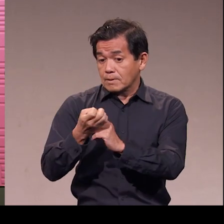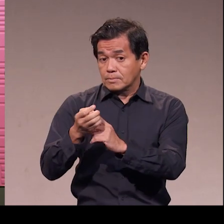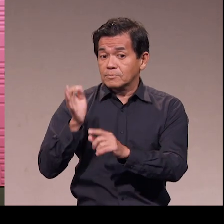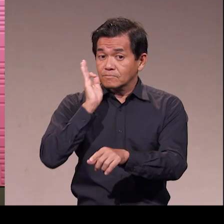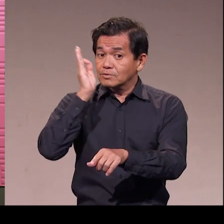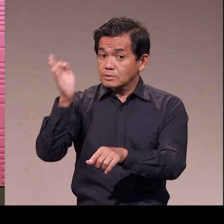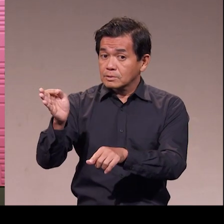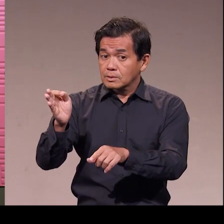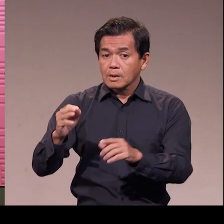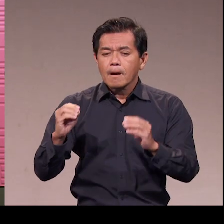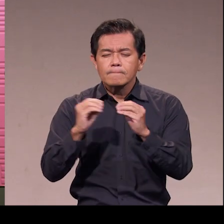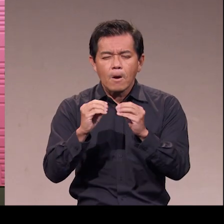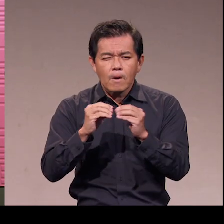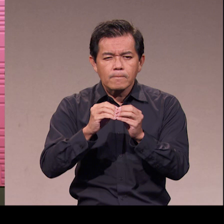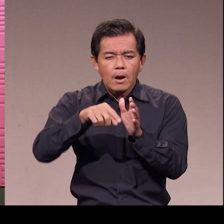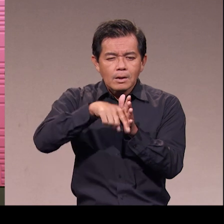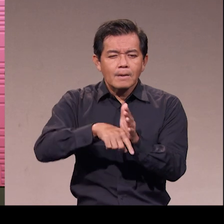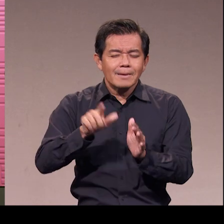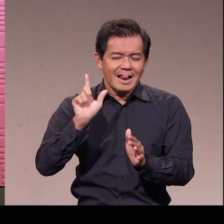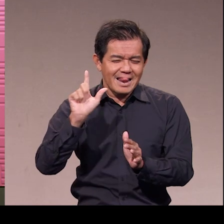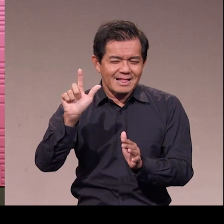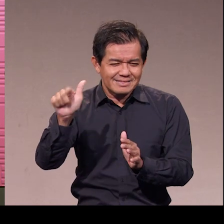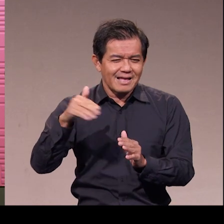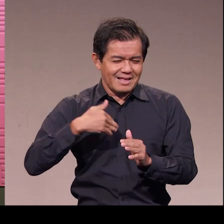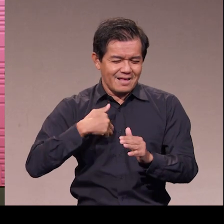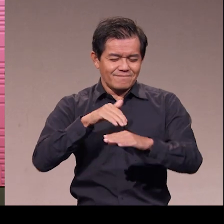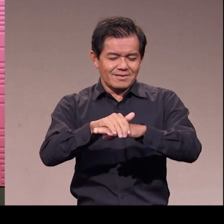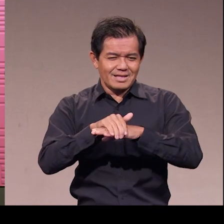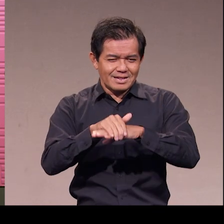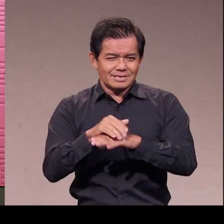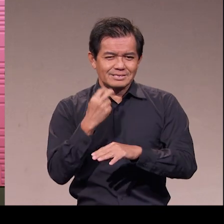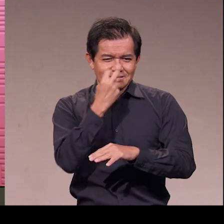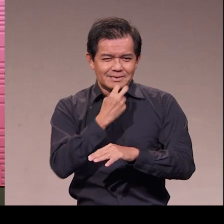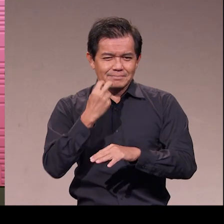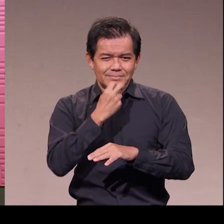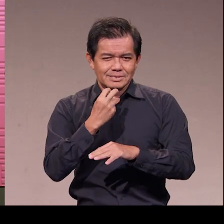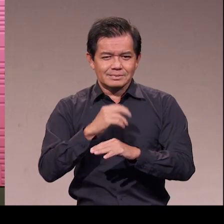speech later. What is clear, although there are challenges that need to be